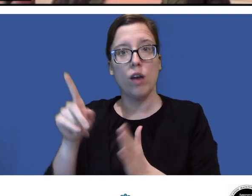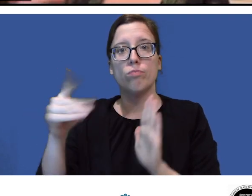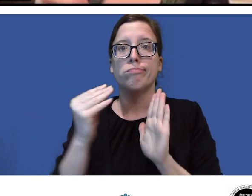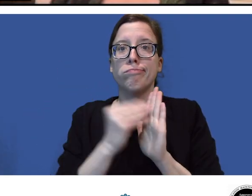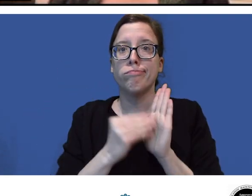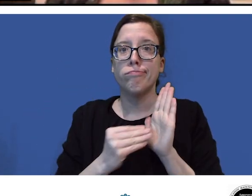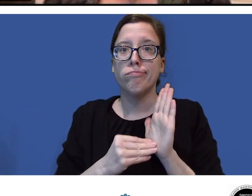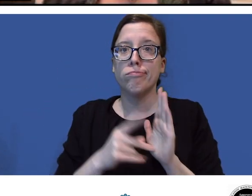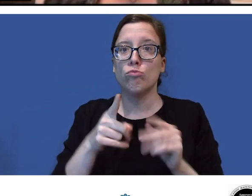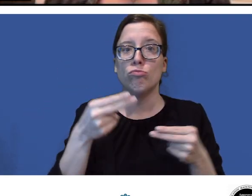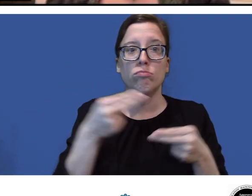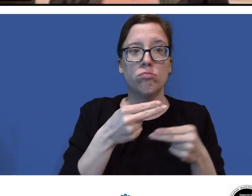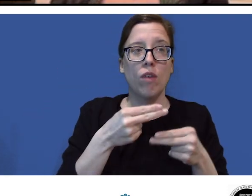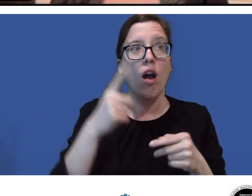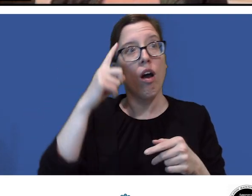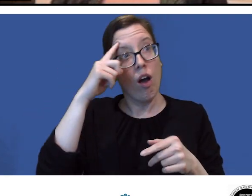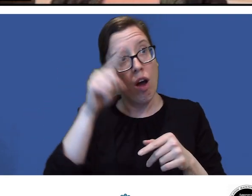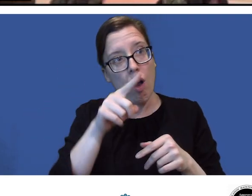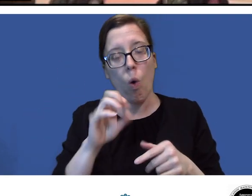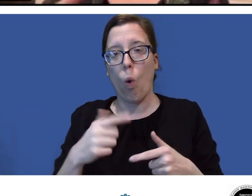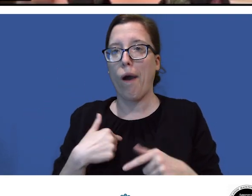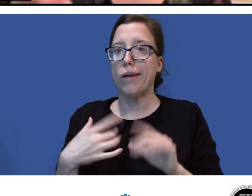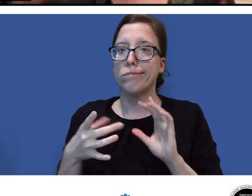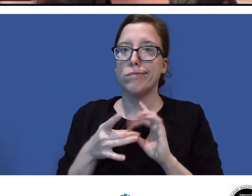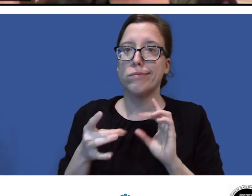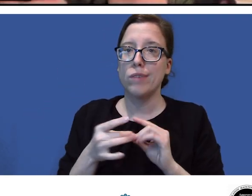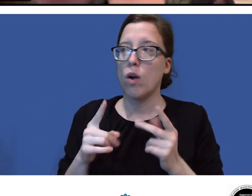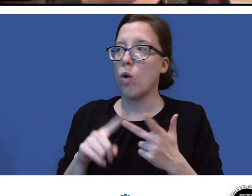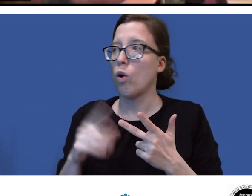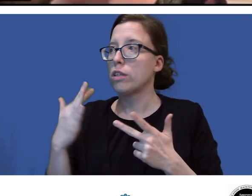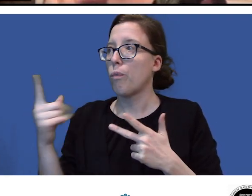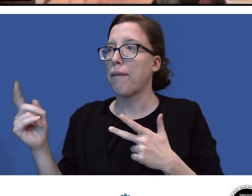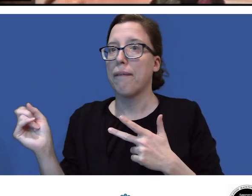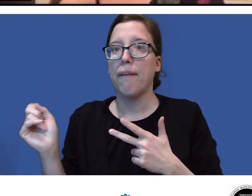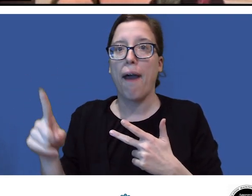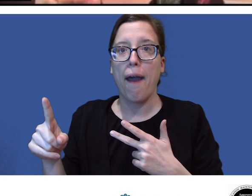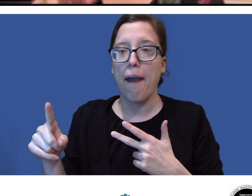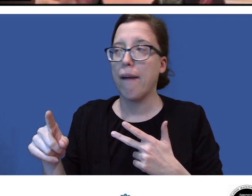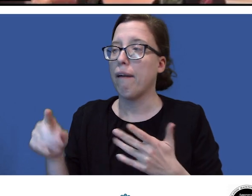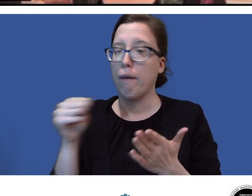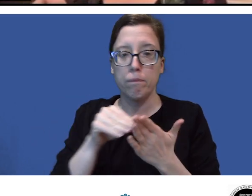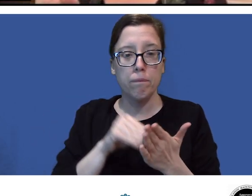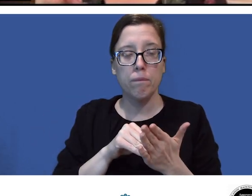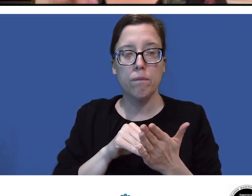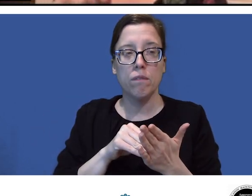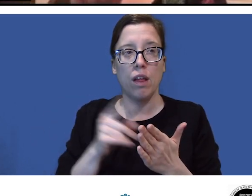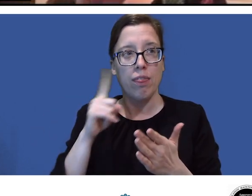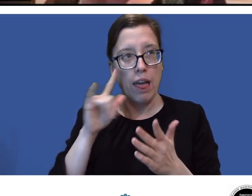or a question somebody else asks speaks to you. Please write it down, even if it's only,